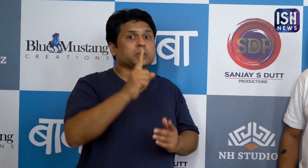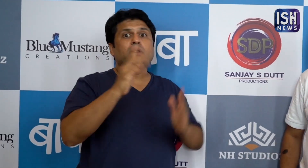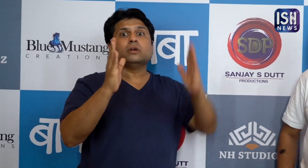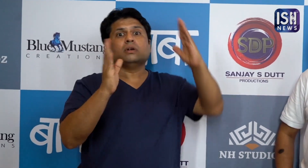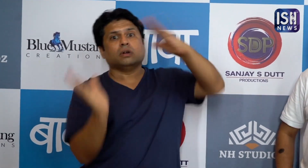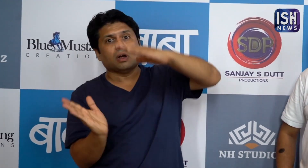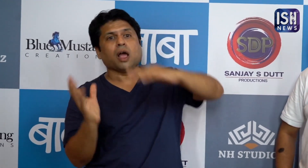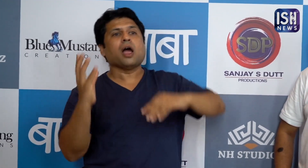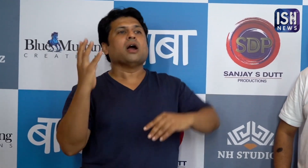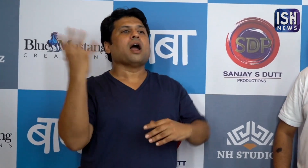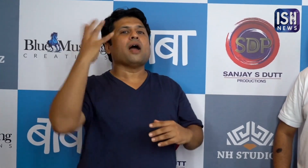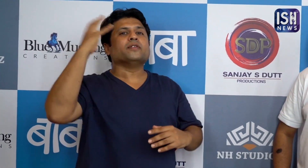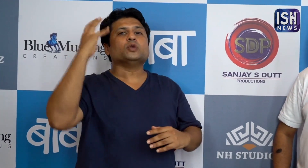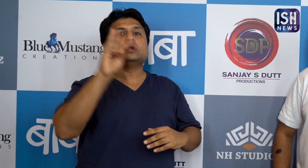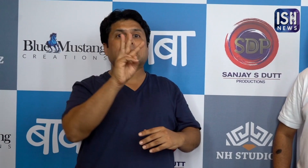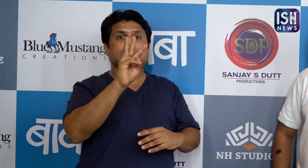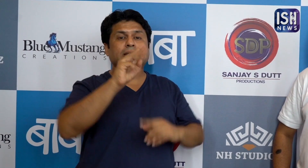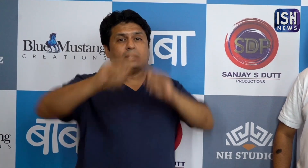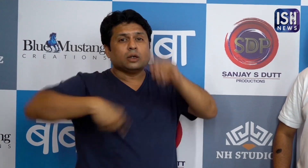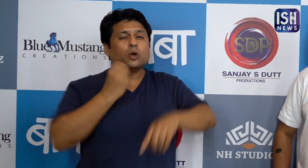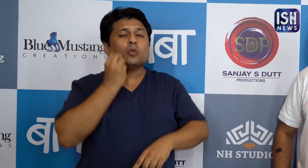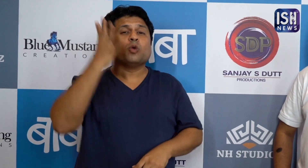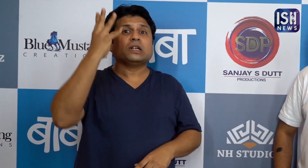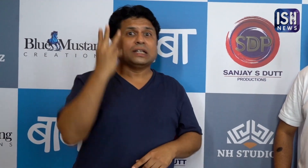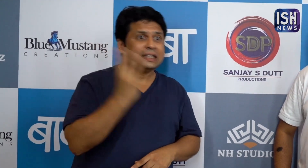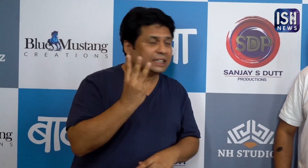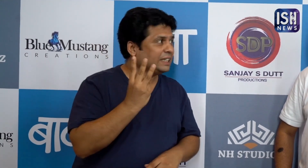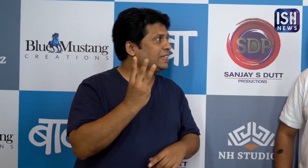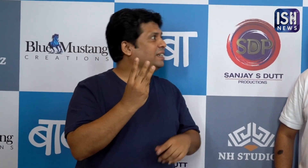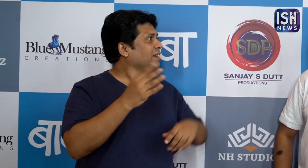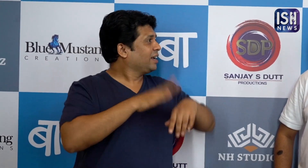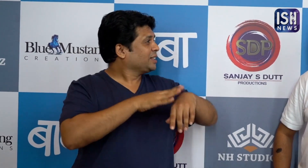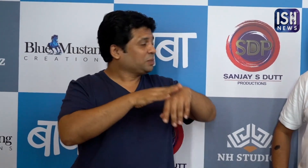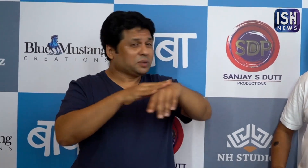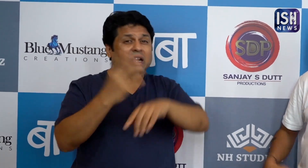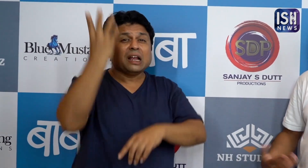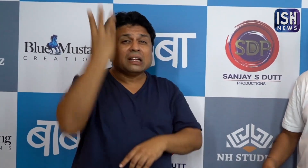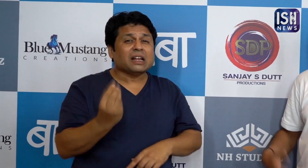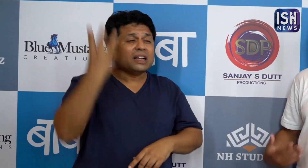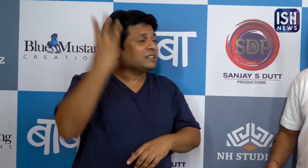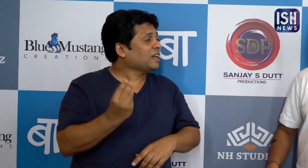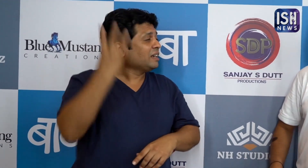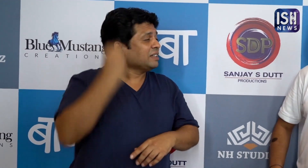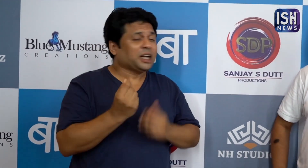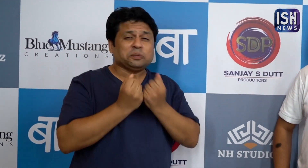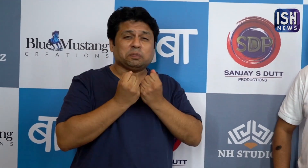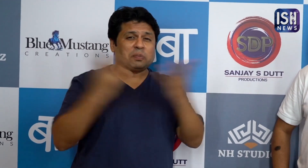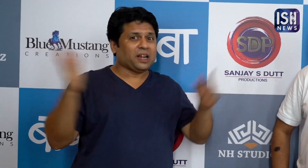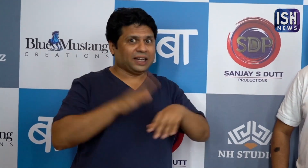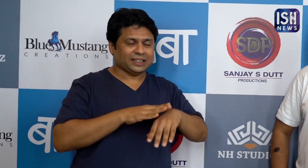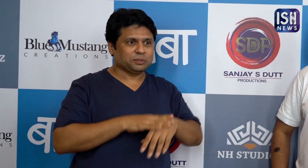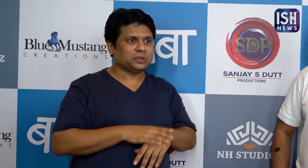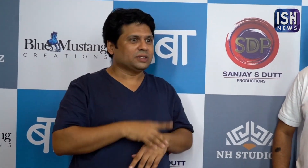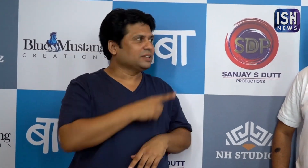Sometime the shoot would start from 3:00pm to 3:00am. I have experienced many late night shoots.